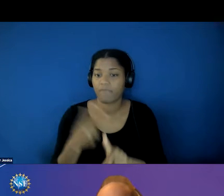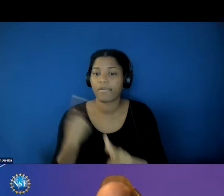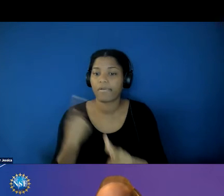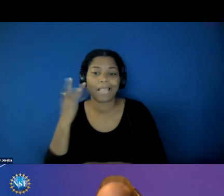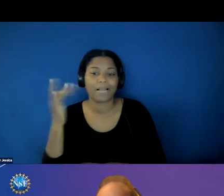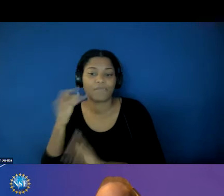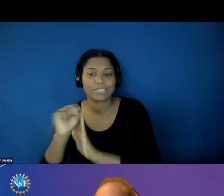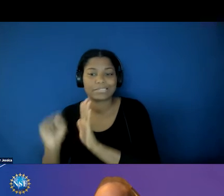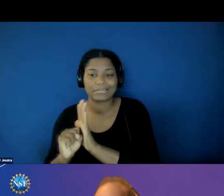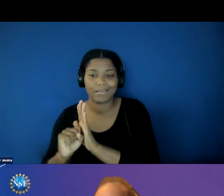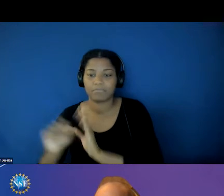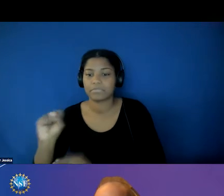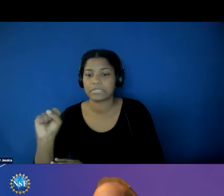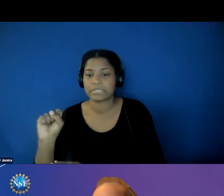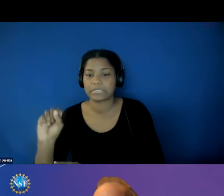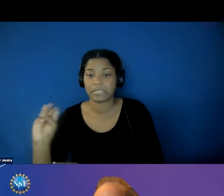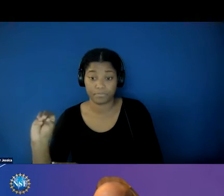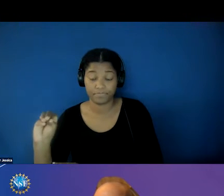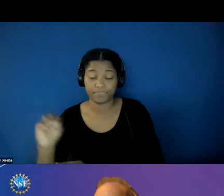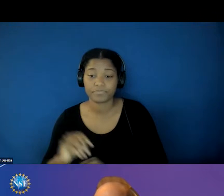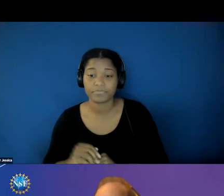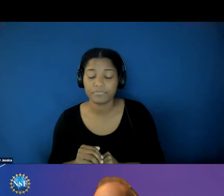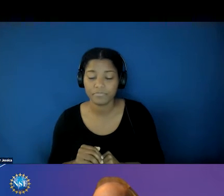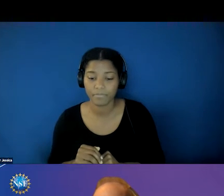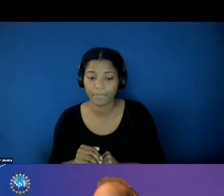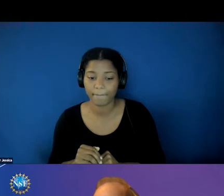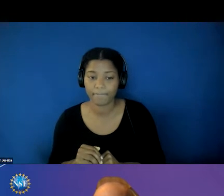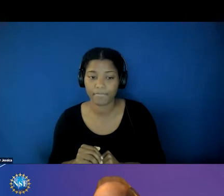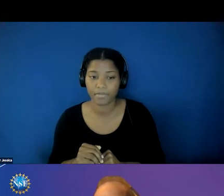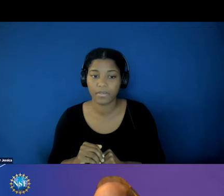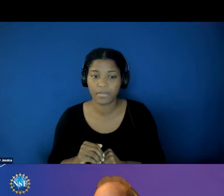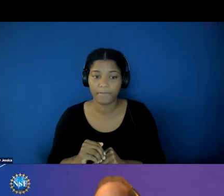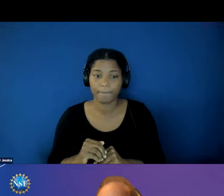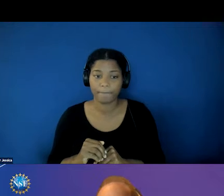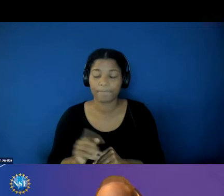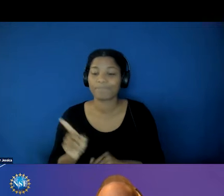and on our campus was an outpost of the U.S. Geological Survey they'd built with hydrology.